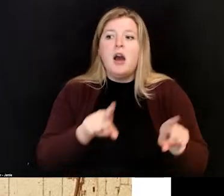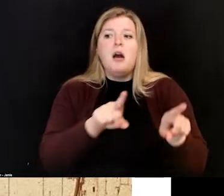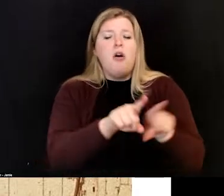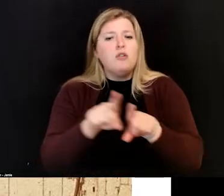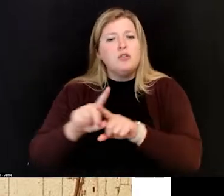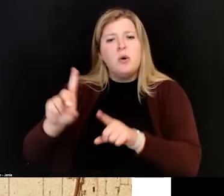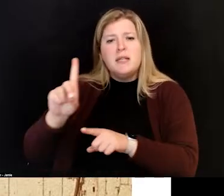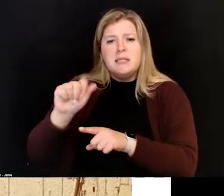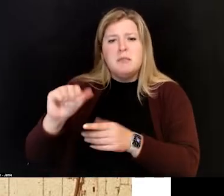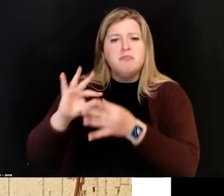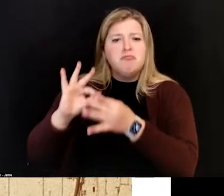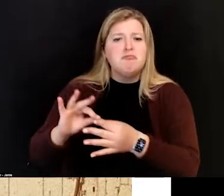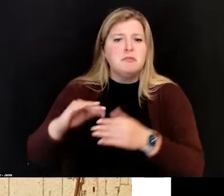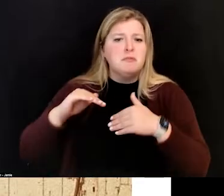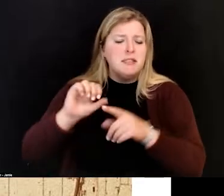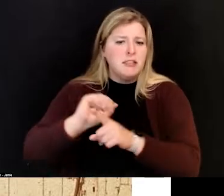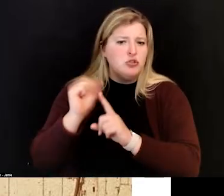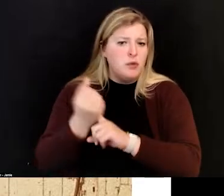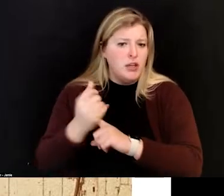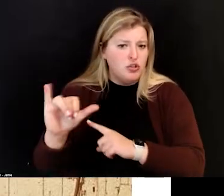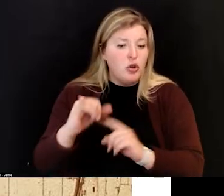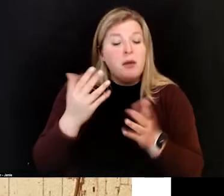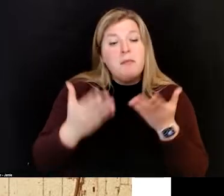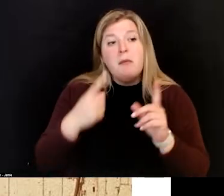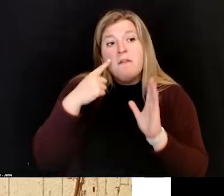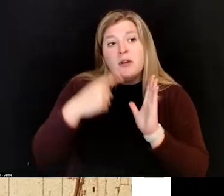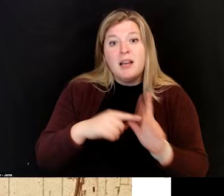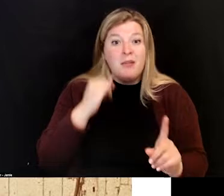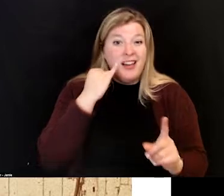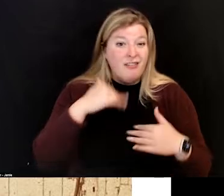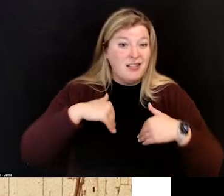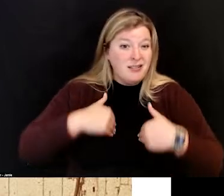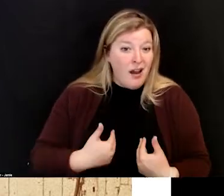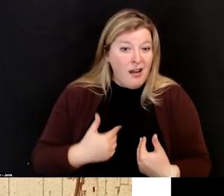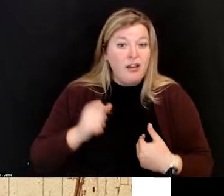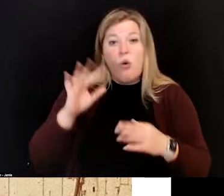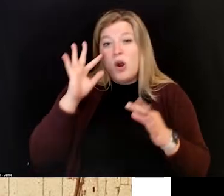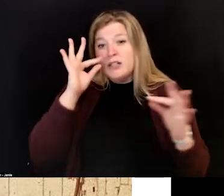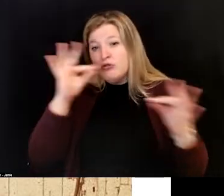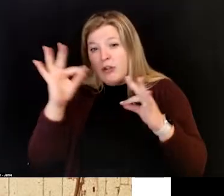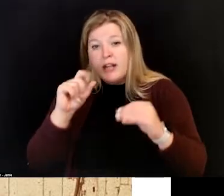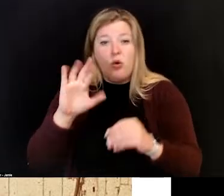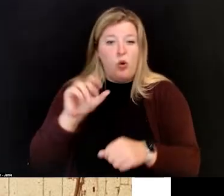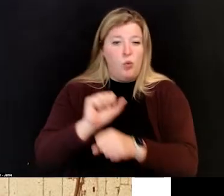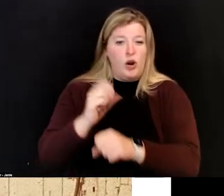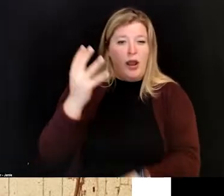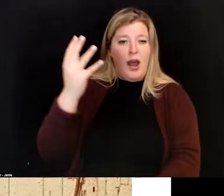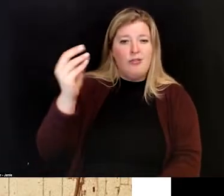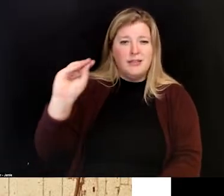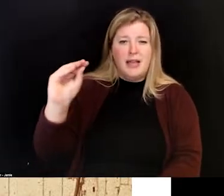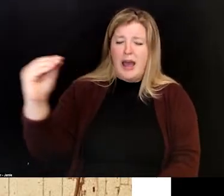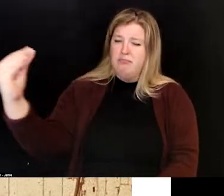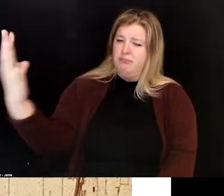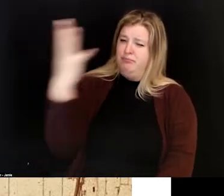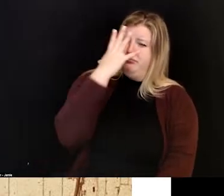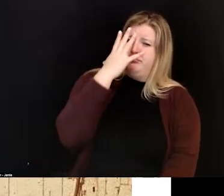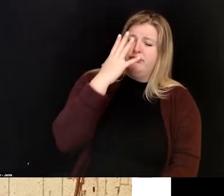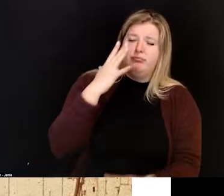So if you are tired or you are distracted or even if you're working outside in bright light, it is a type of disability